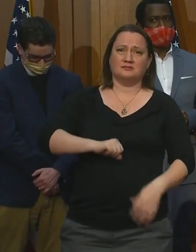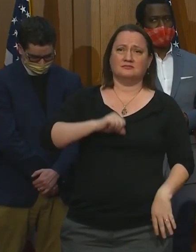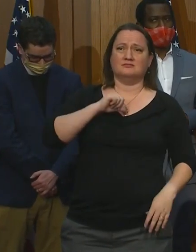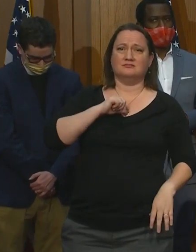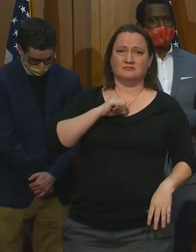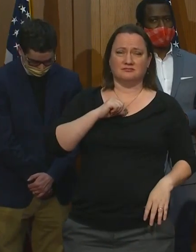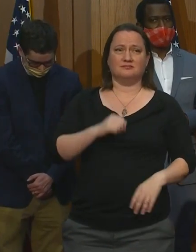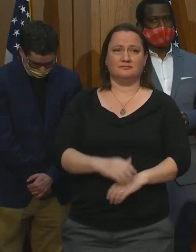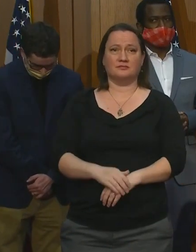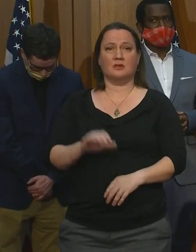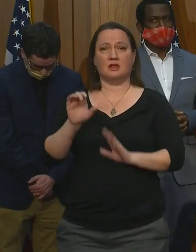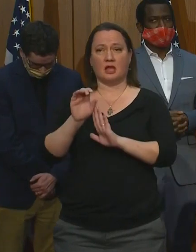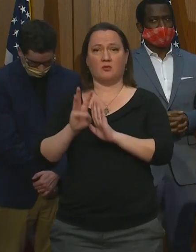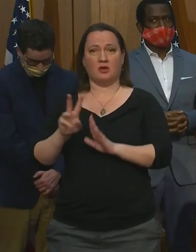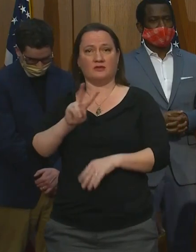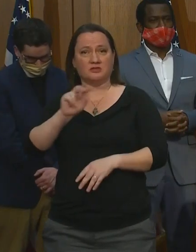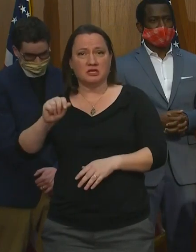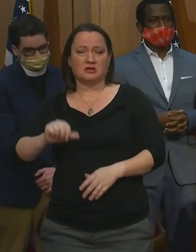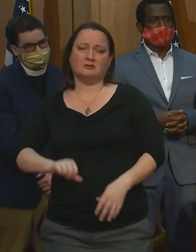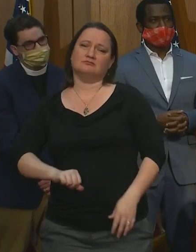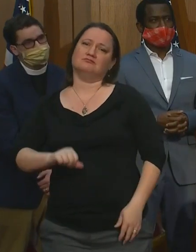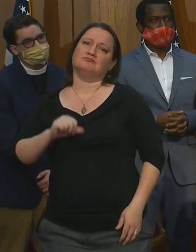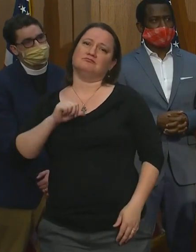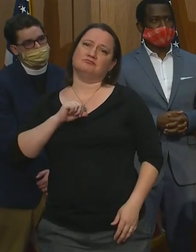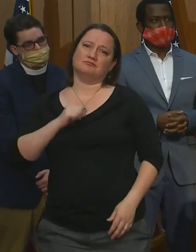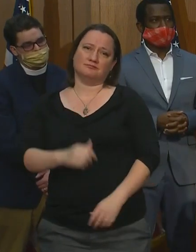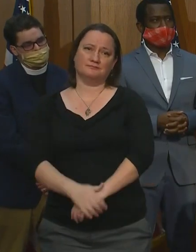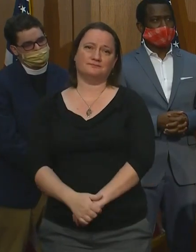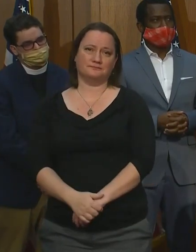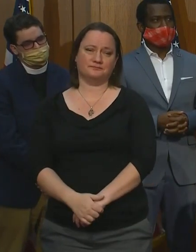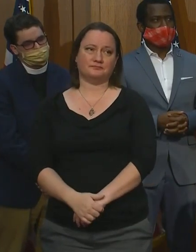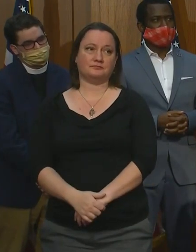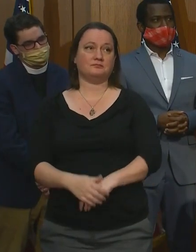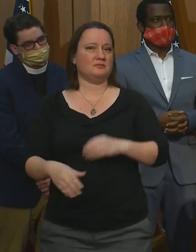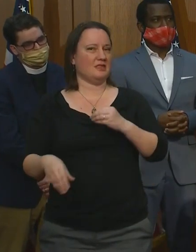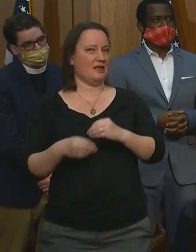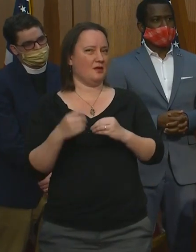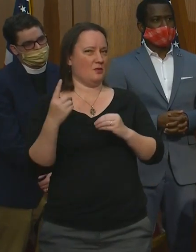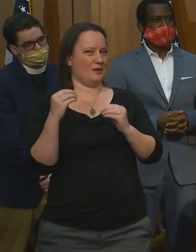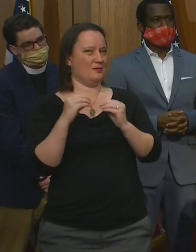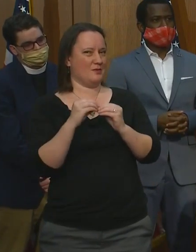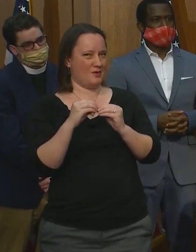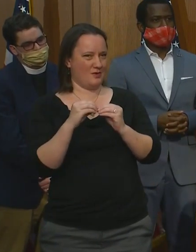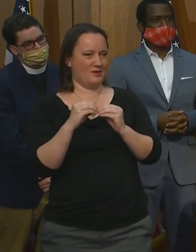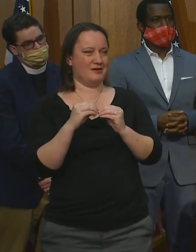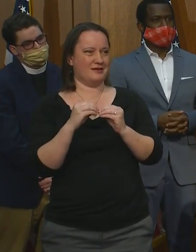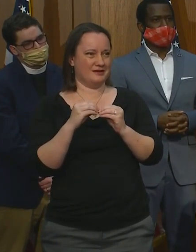THE JOHNS FAMILY IS PROUD. IN THE COMMONWEALTH OF VIRGINIA IS